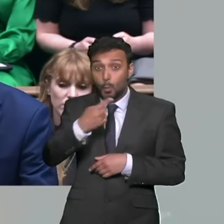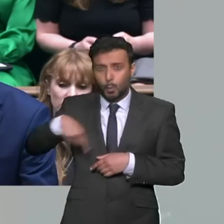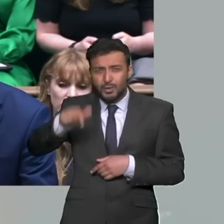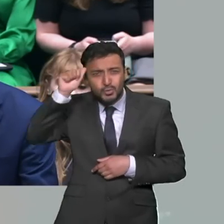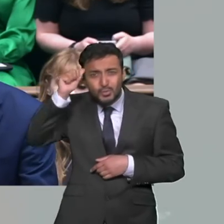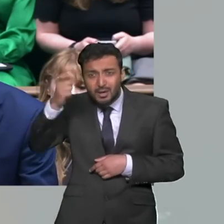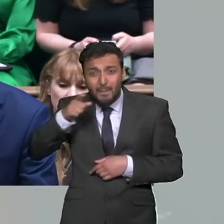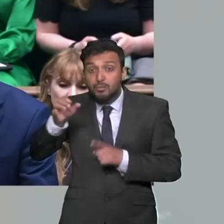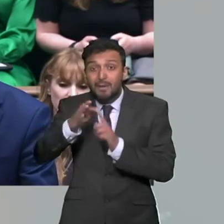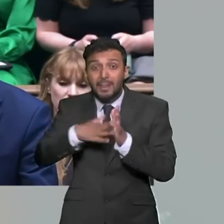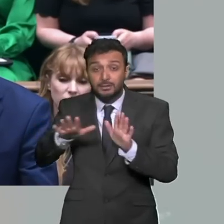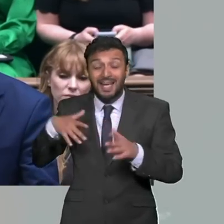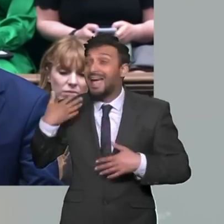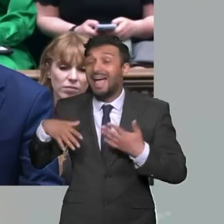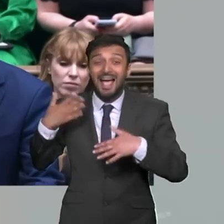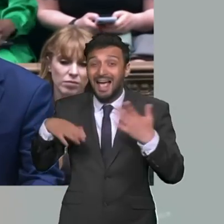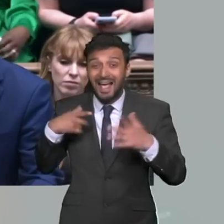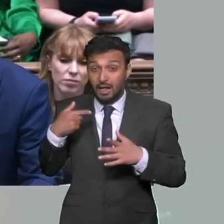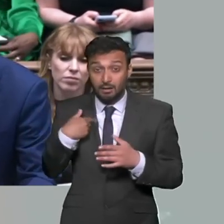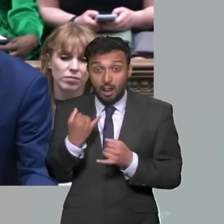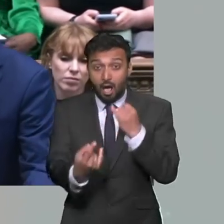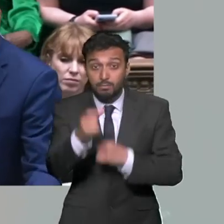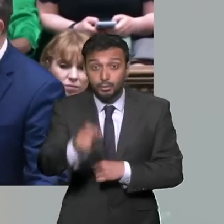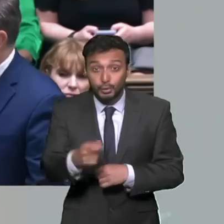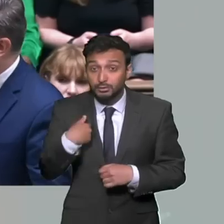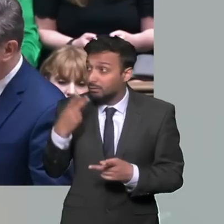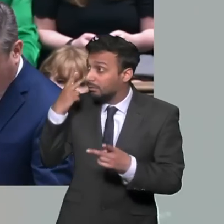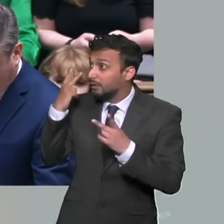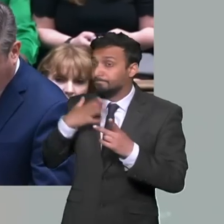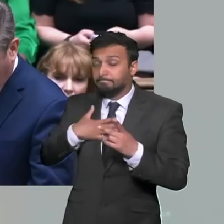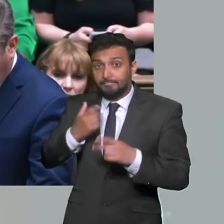to back Labour’s plan to help people through it.